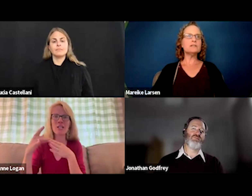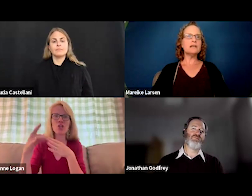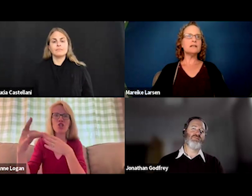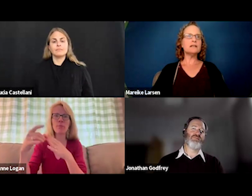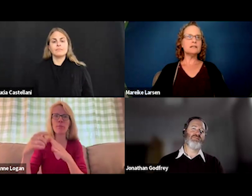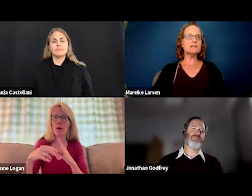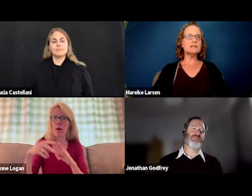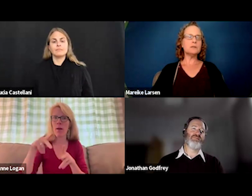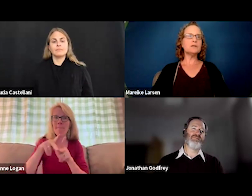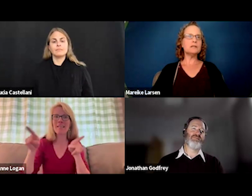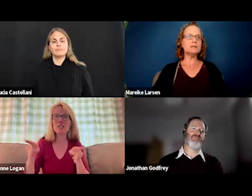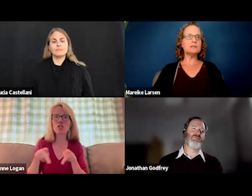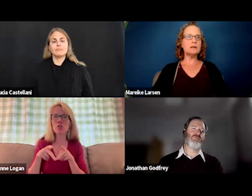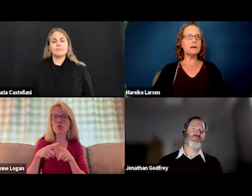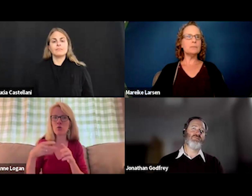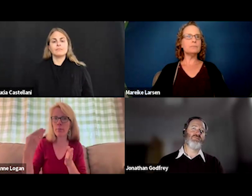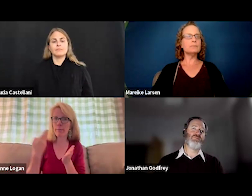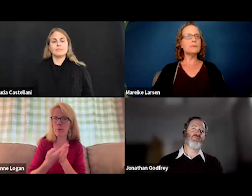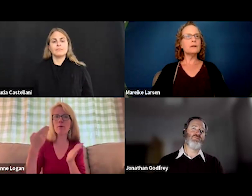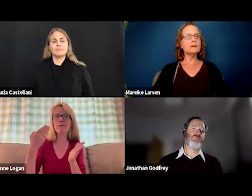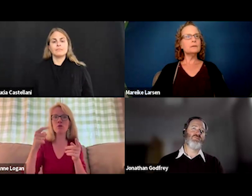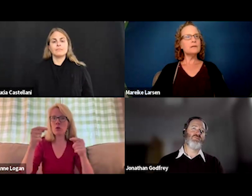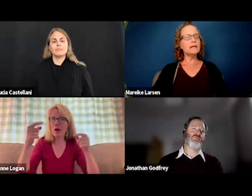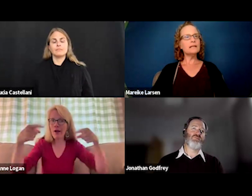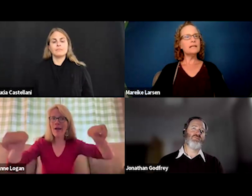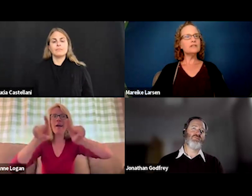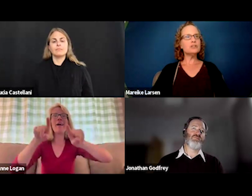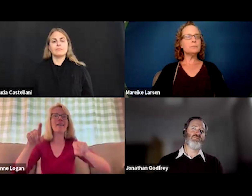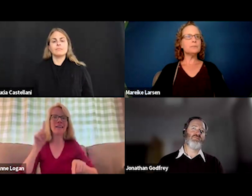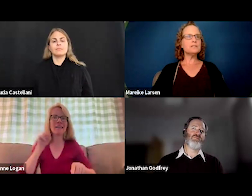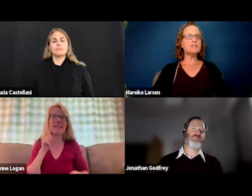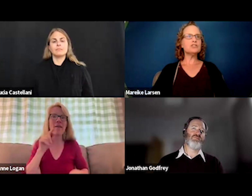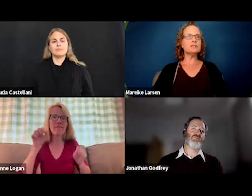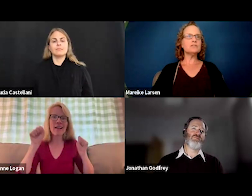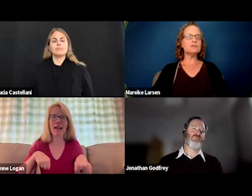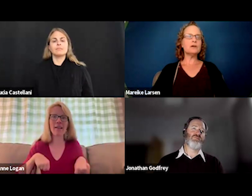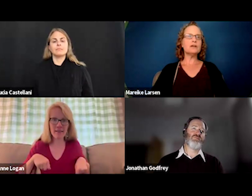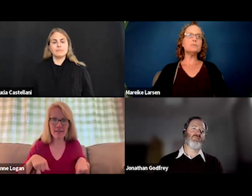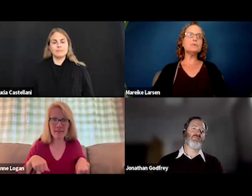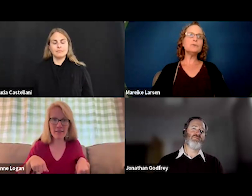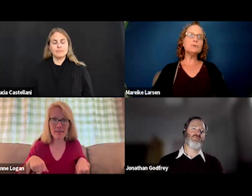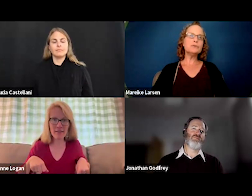said in his experience-- taking leadership positions to prove